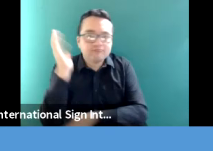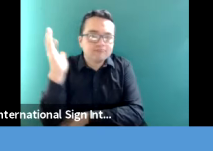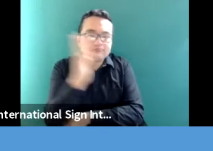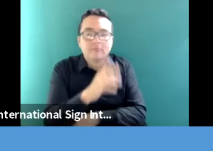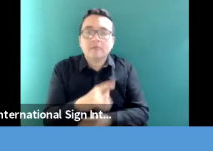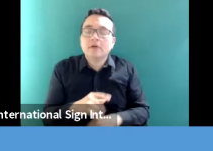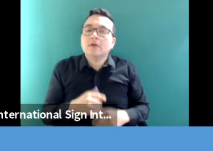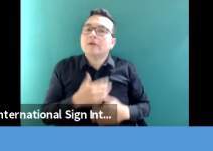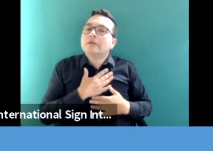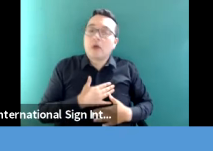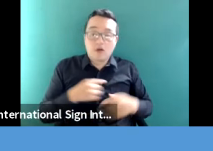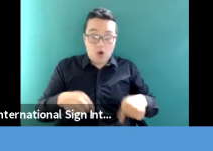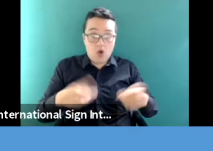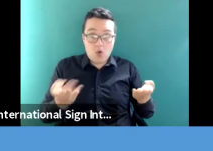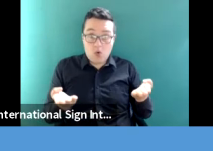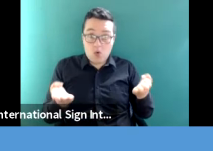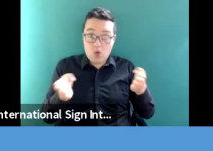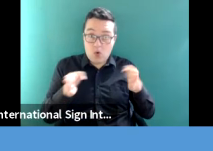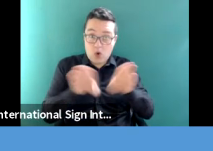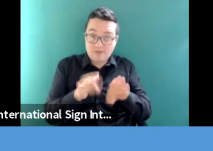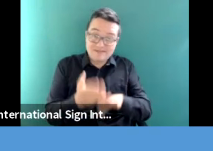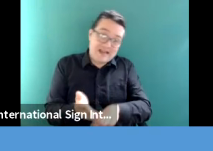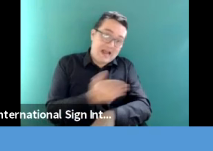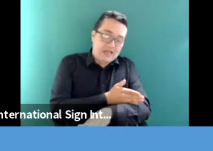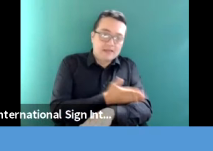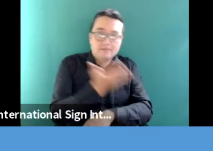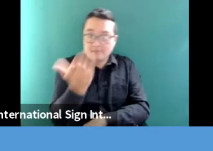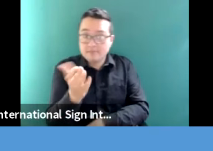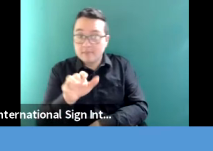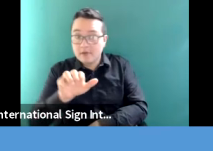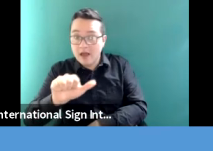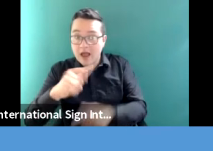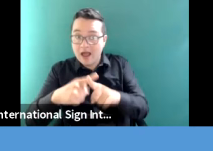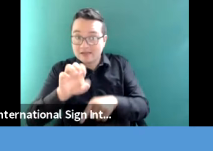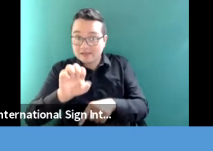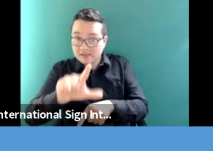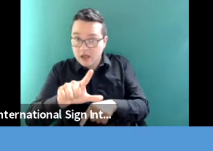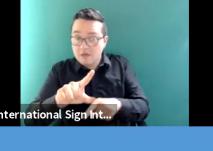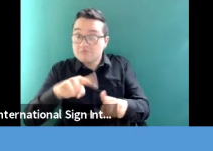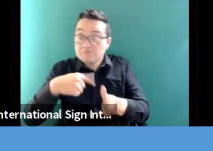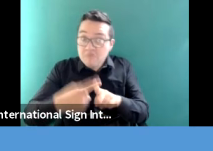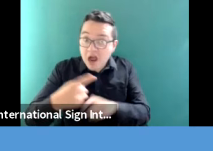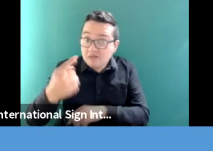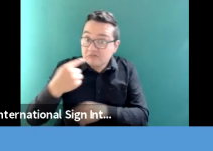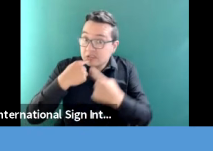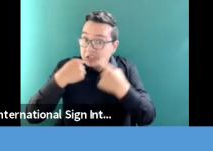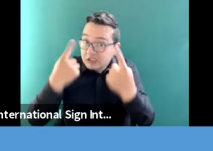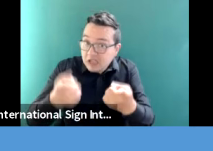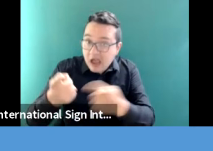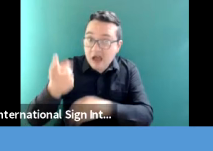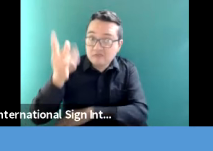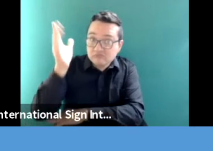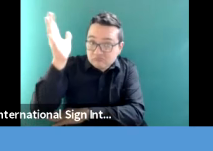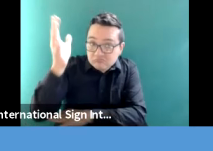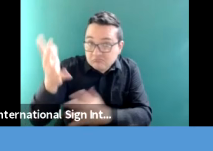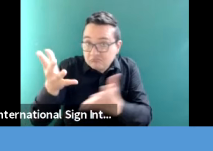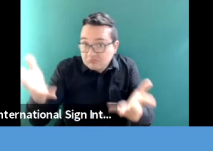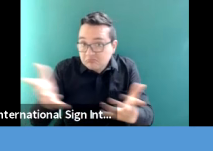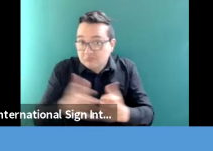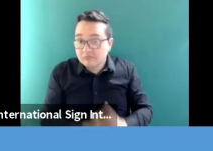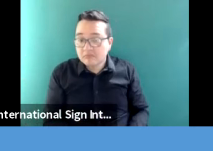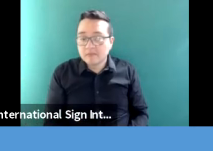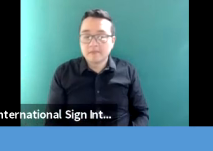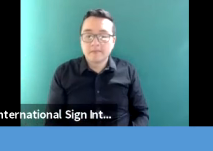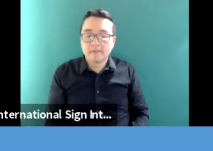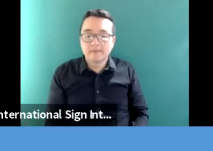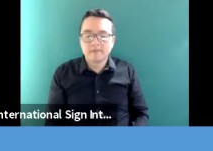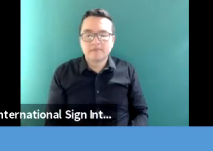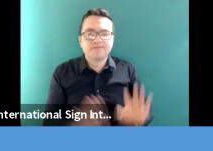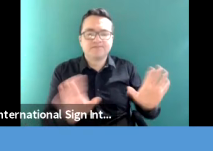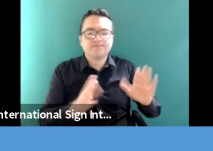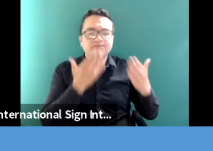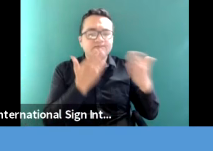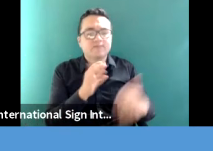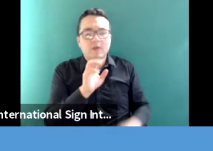I would like to stop here and thank you all again, speakers. I'm so sorry if I had to rush you to conclude your sessions. This is a difficult task to moderate a session with so much information and very rich input from you all.